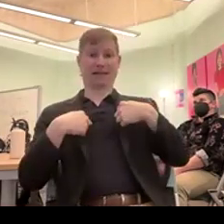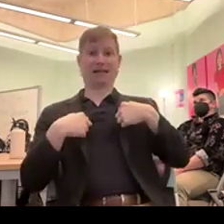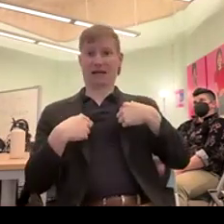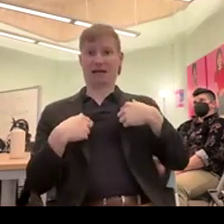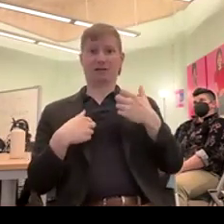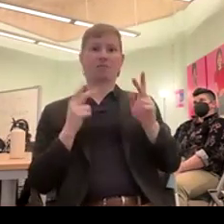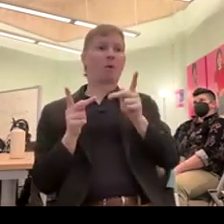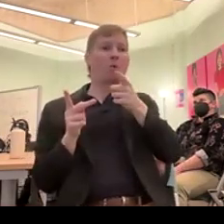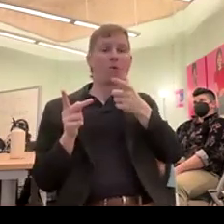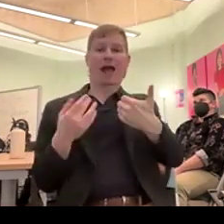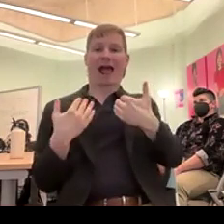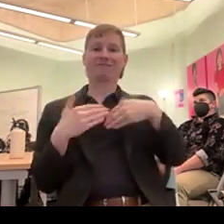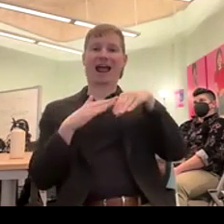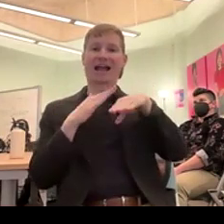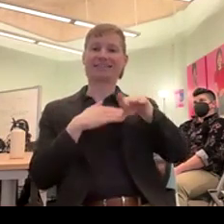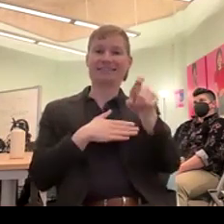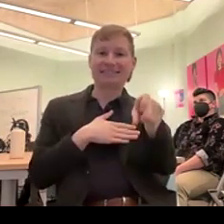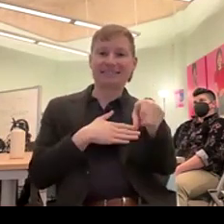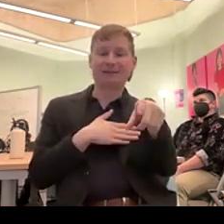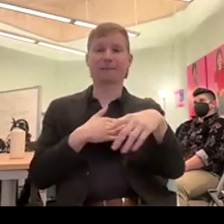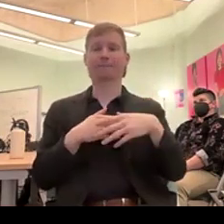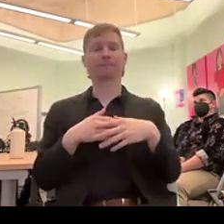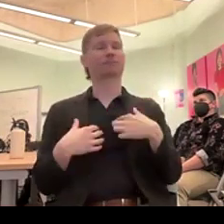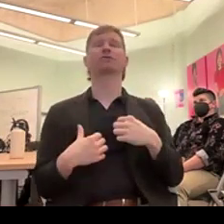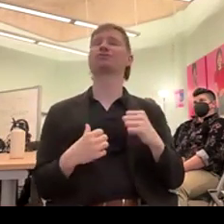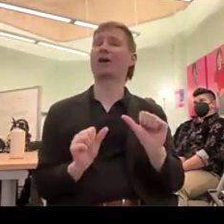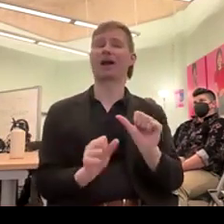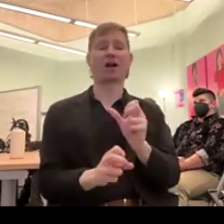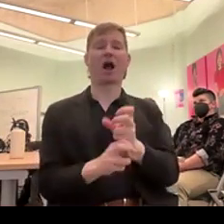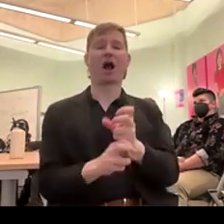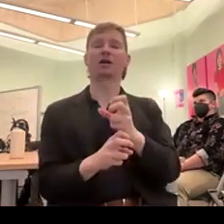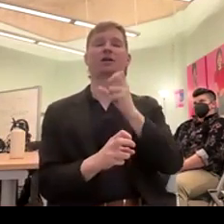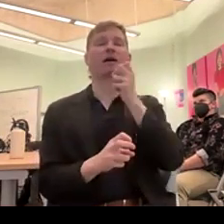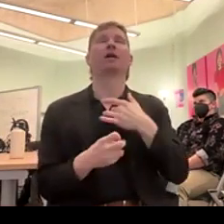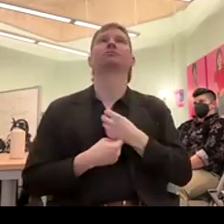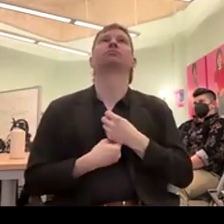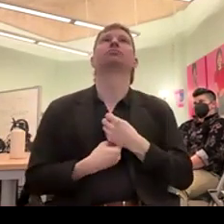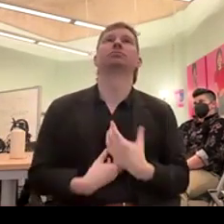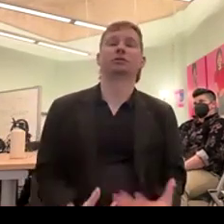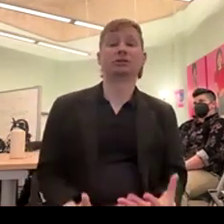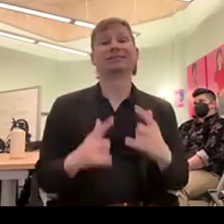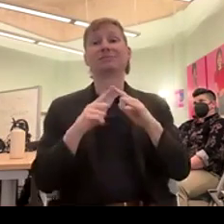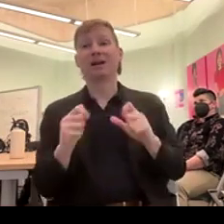like myself. Especially my students, our access needs, it's just like, I'm trying very hard not